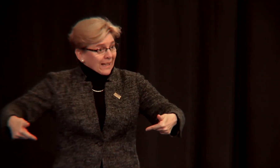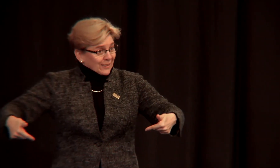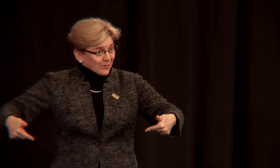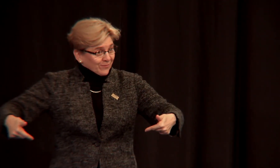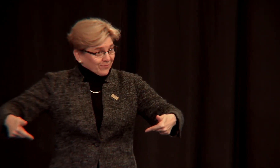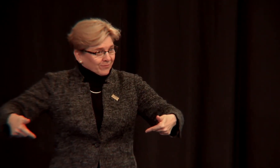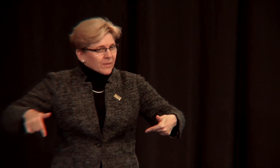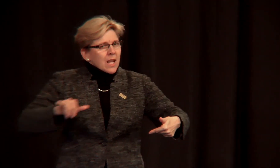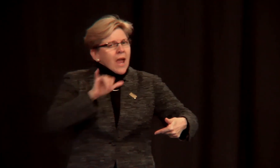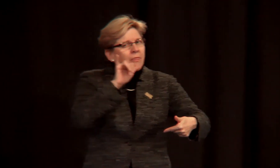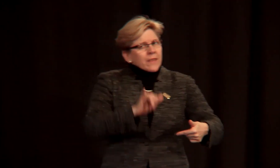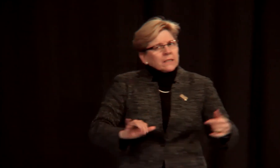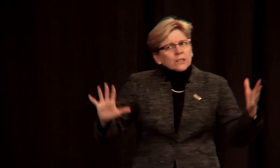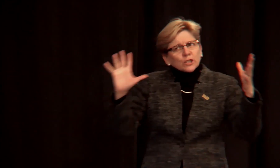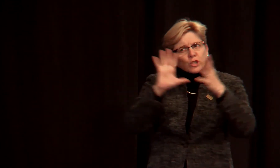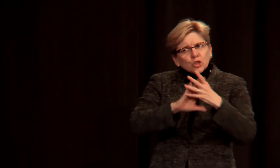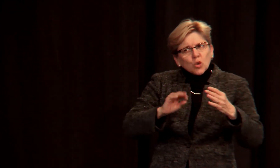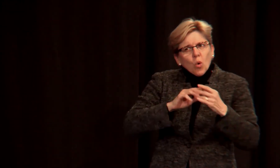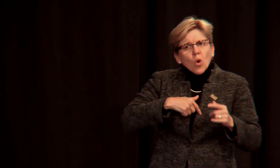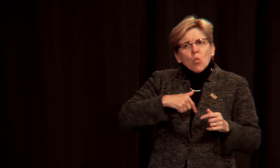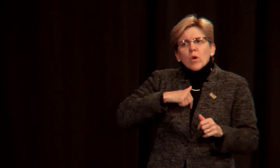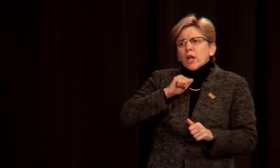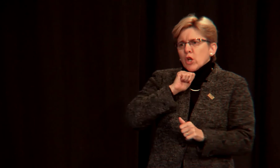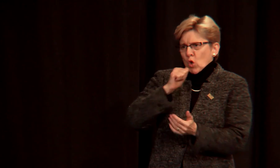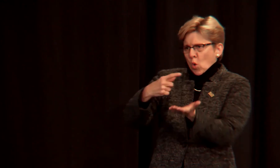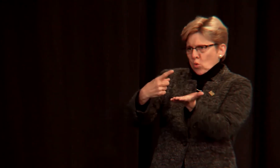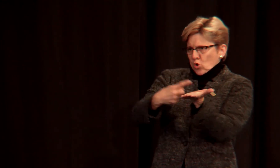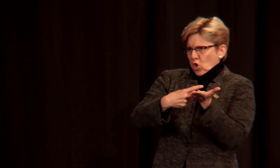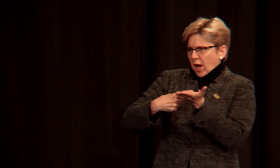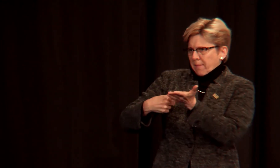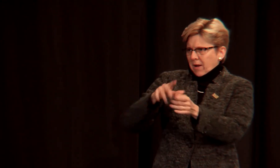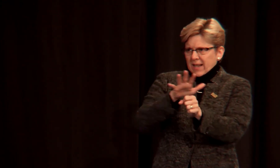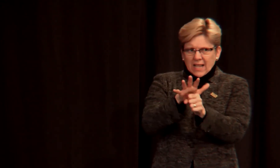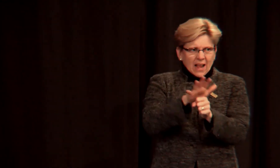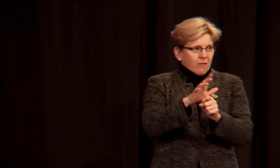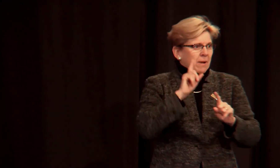The second benchmark, and this is where the story comes in, one of the things we're